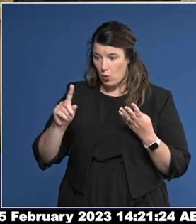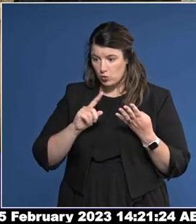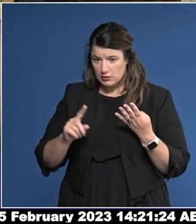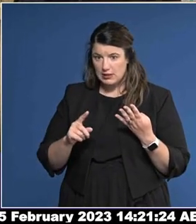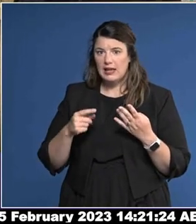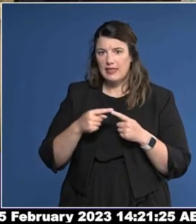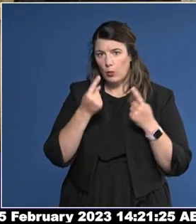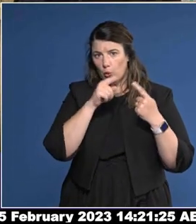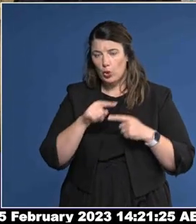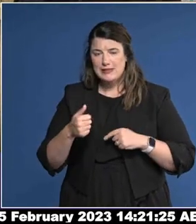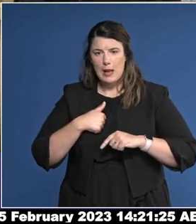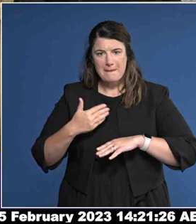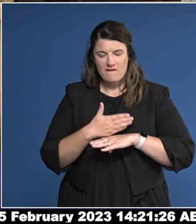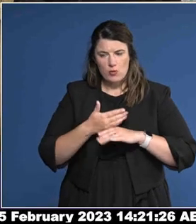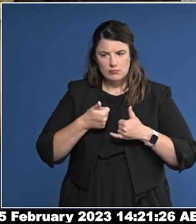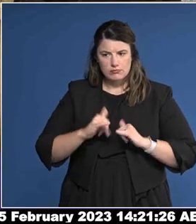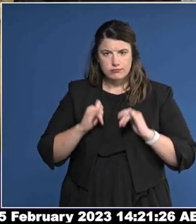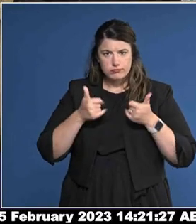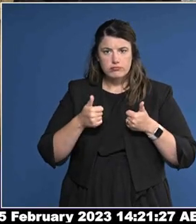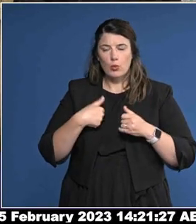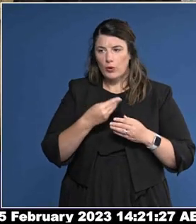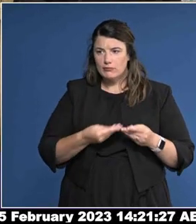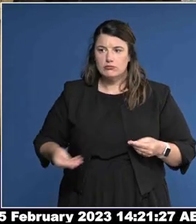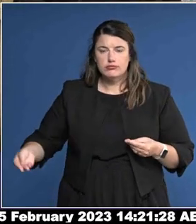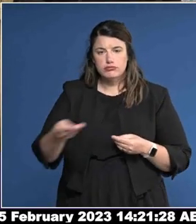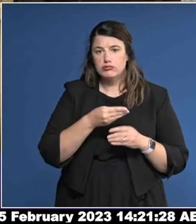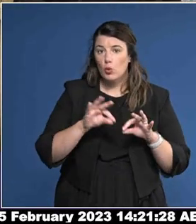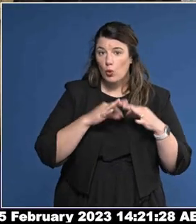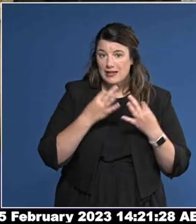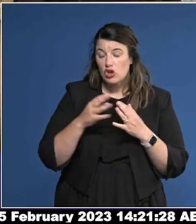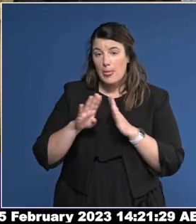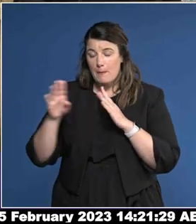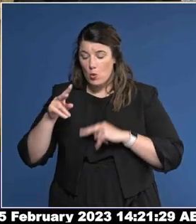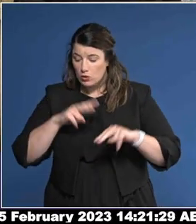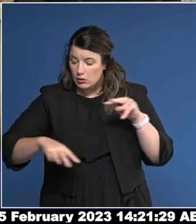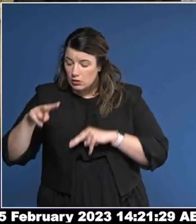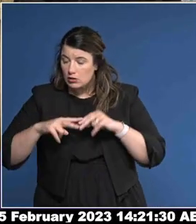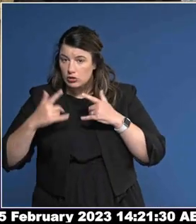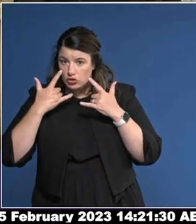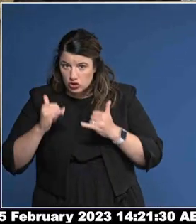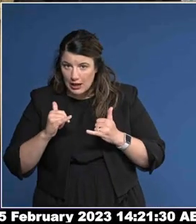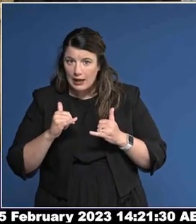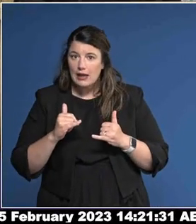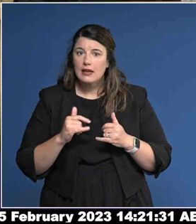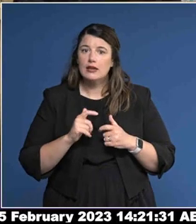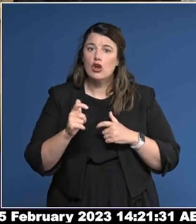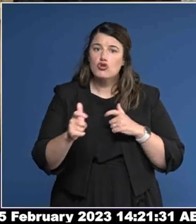which gets circulated across the organisation and goes up to the board. Things like complaints, restrictive practices, critical incidents - Slow down, please. MS TOOHEY: Yes.